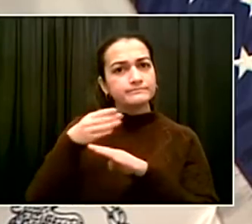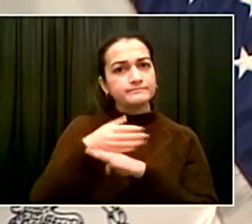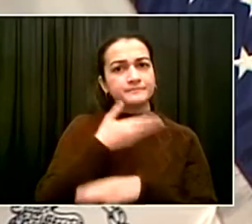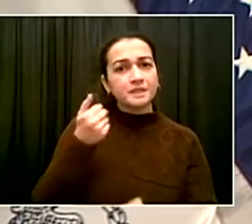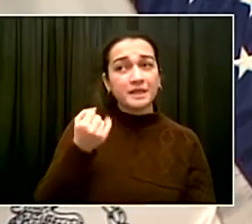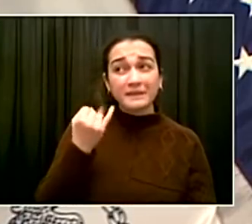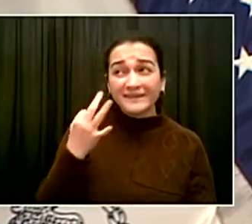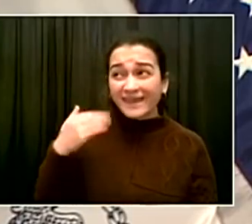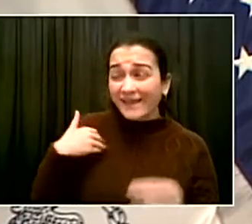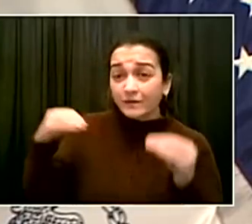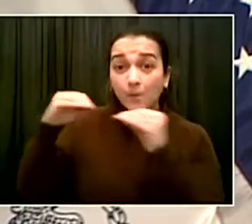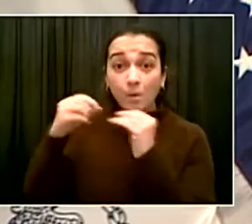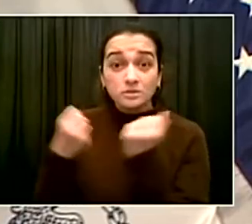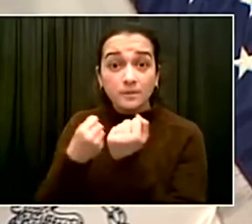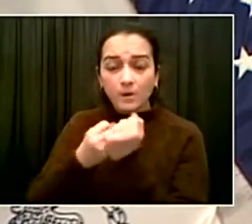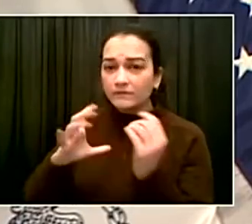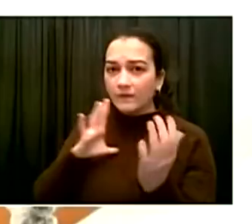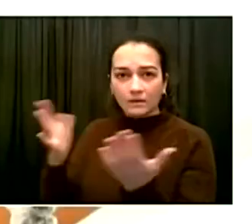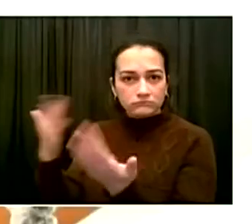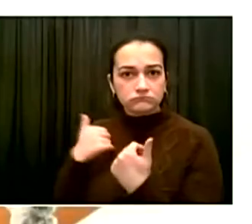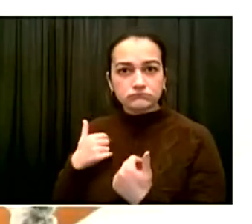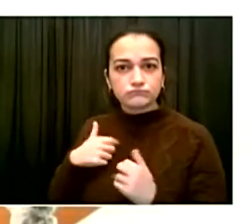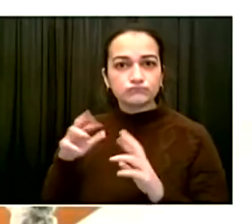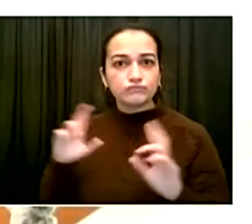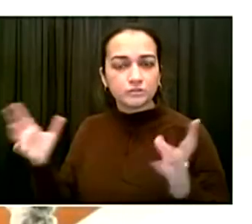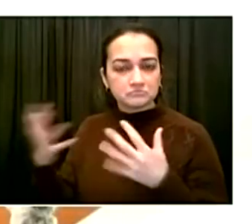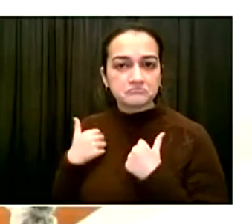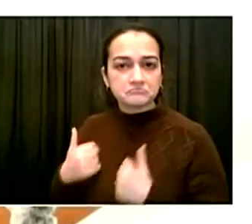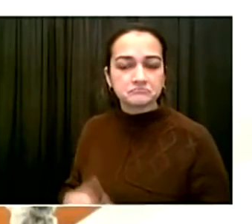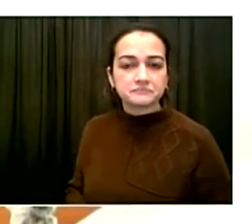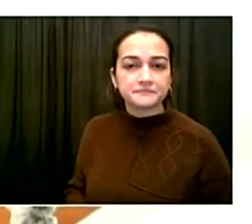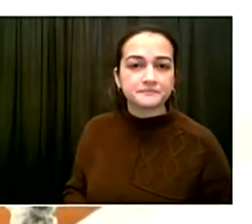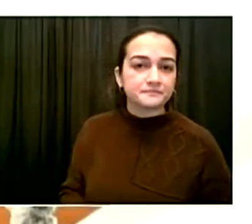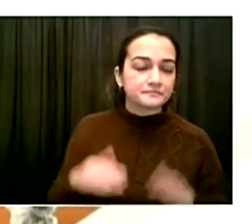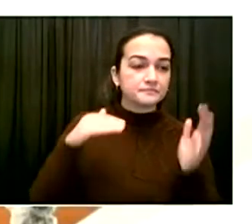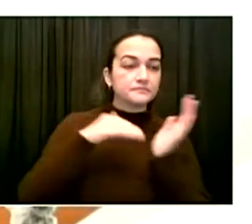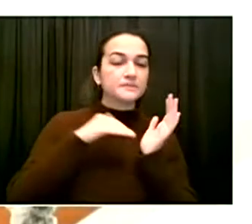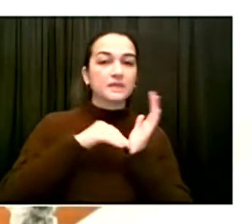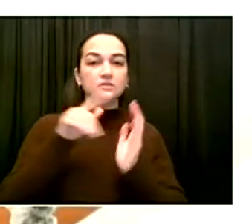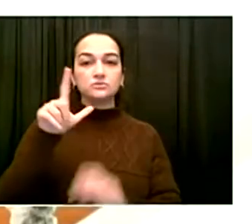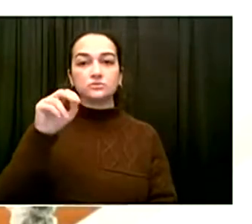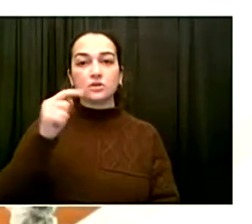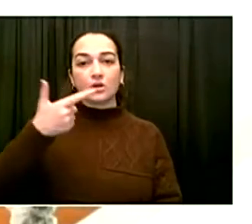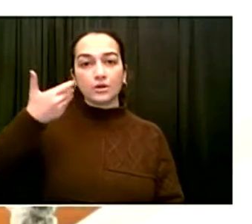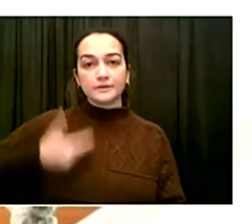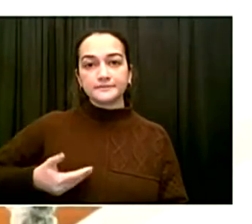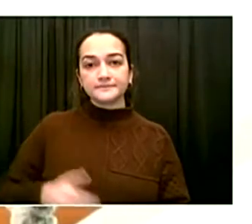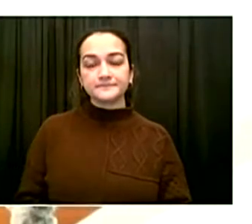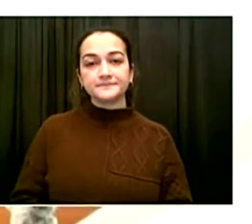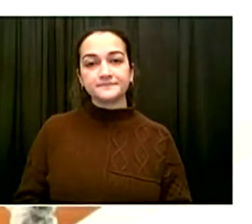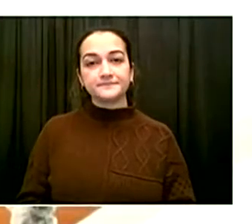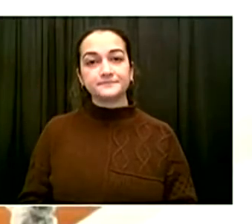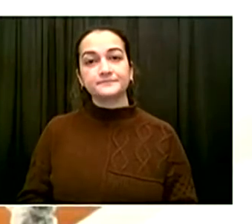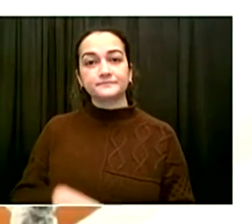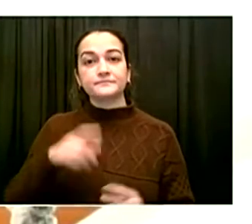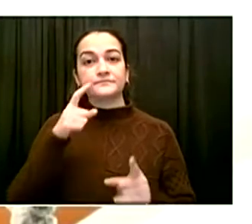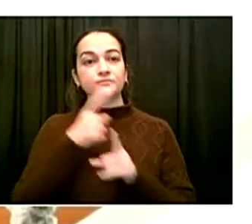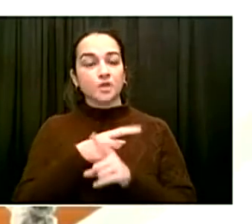WHETHER IT IS FIXED SITES OR AT- HOME TESTS. RIGHT NOW, THE CENTRAL FOCUS IS ON WHAT WE CAN DO WITH WHAT WE HAVE, THEN, VERY HAPPY TO ADD ADDITIONAL PIECES FROM THE